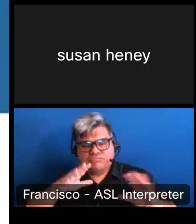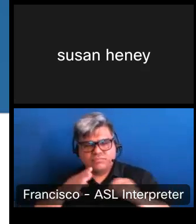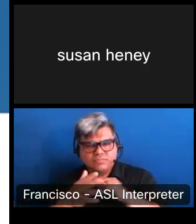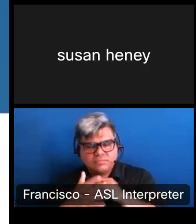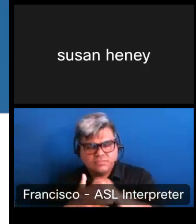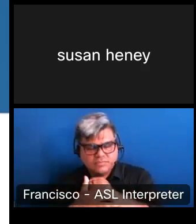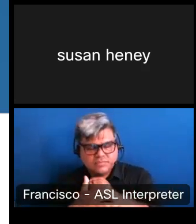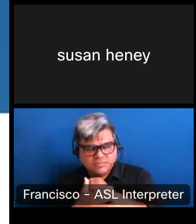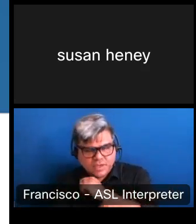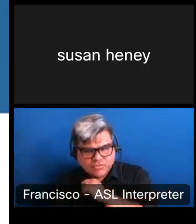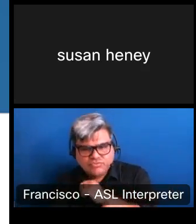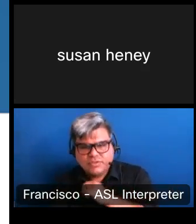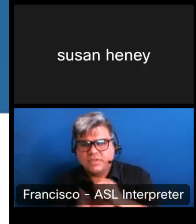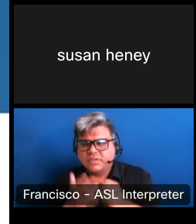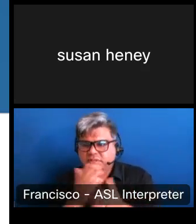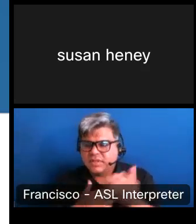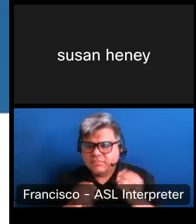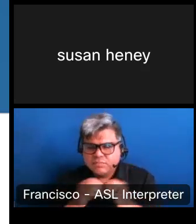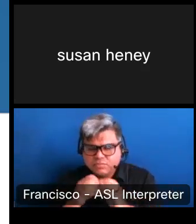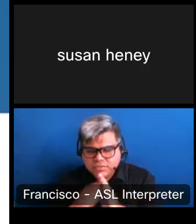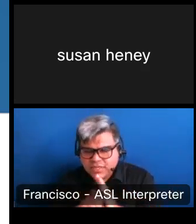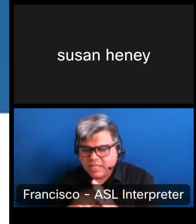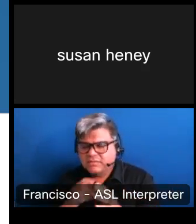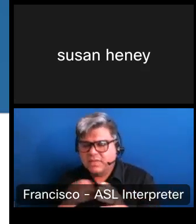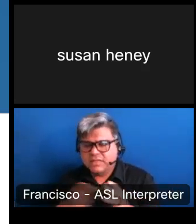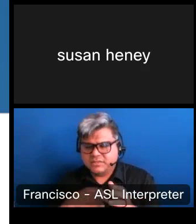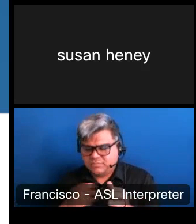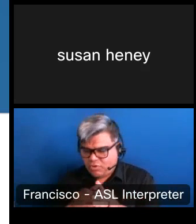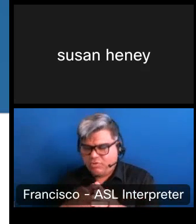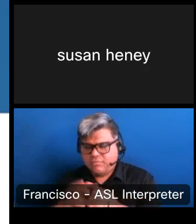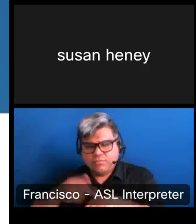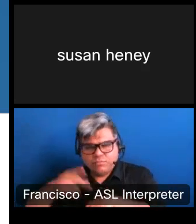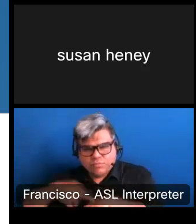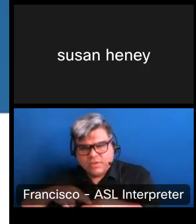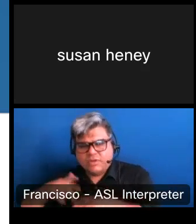data from many sources including decennial census data, the ACS and the Economic Census.